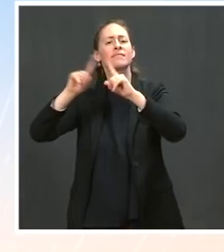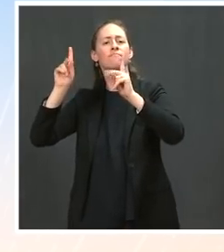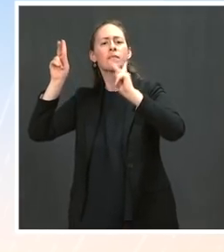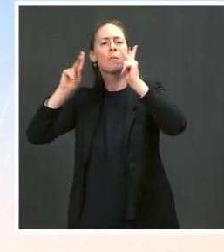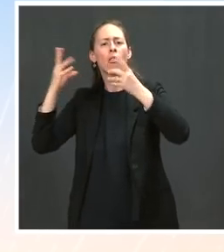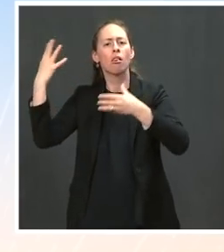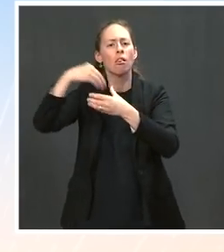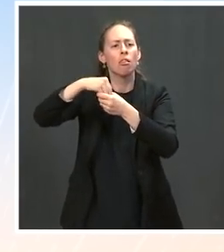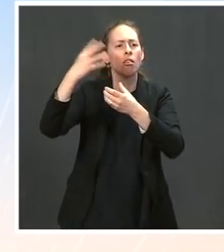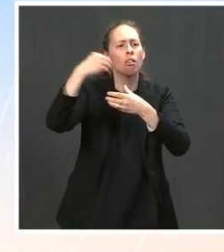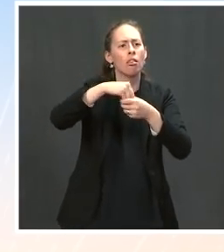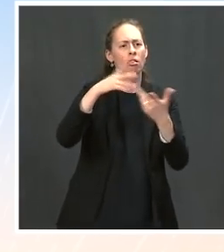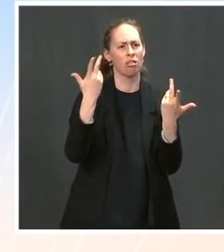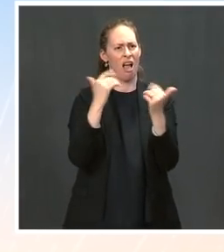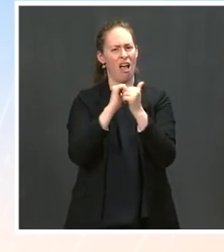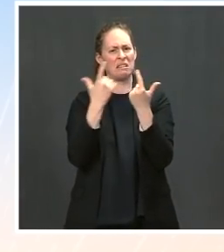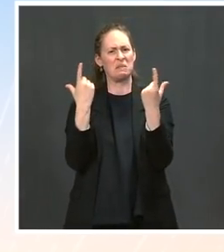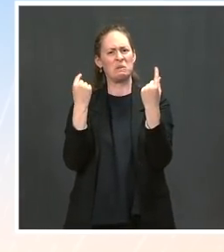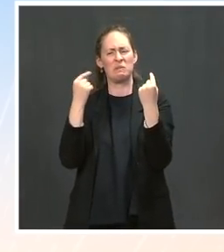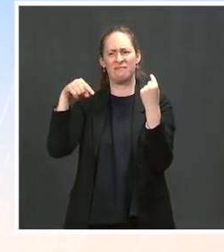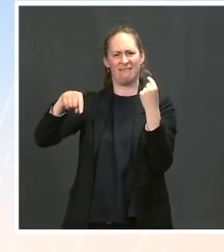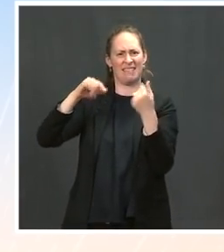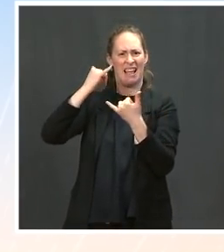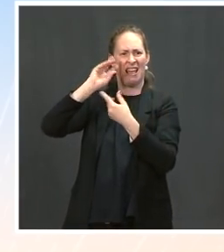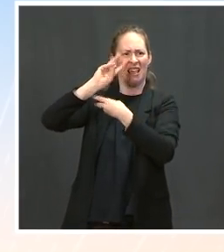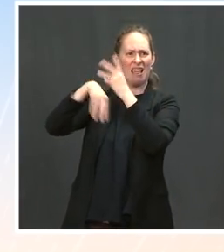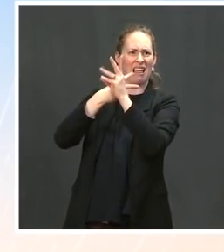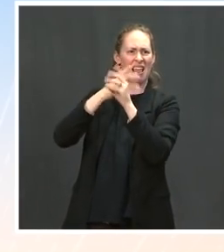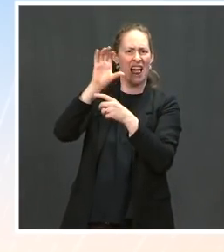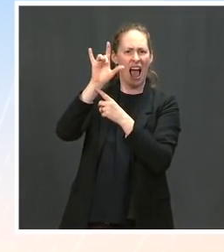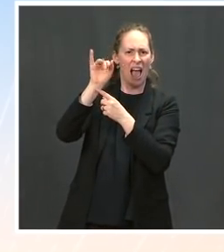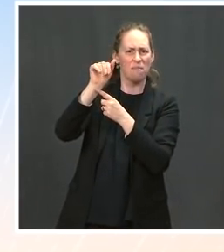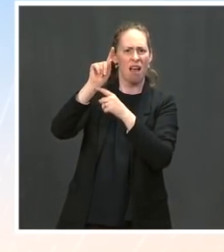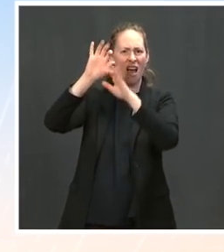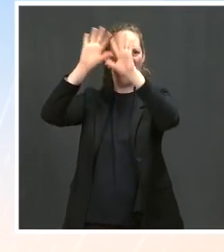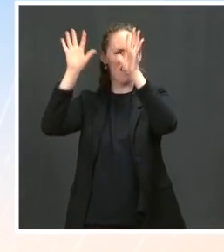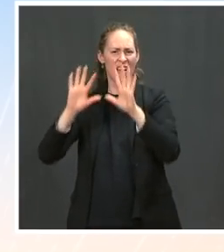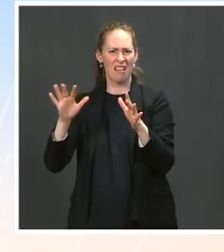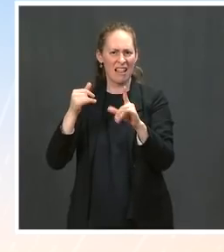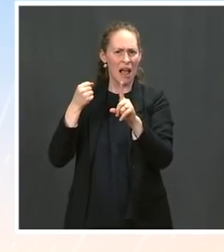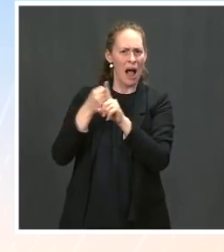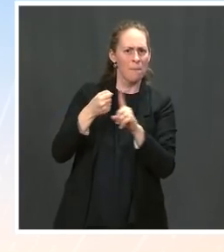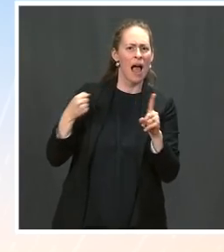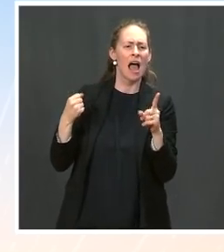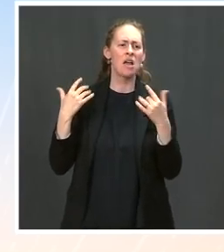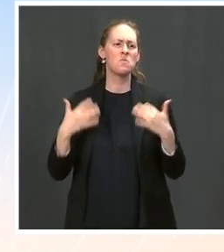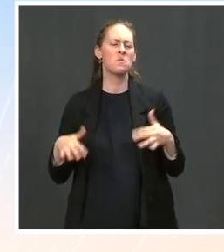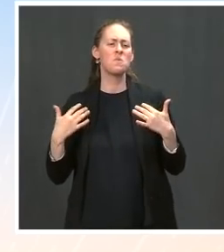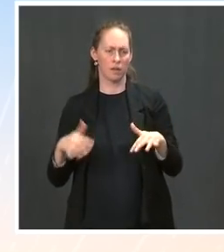Obviously, the world's larger economies, as you all know, have -- have a sometimes greater responsibility for themselves,